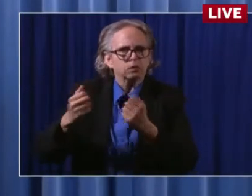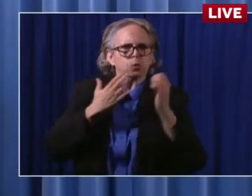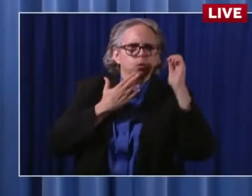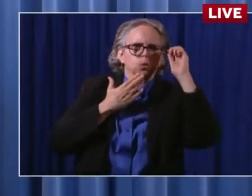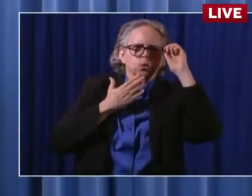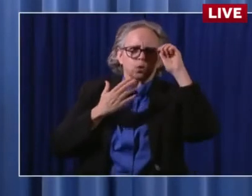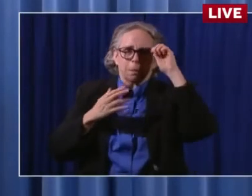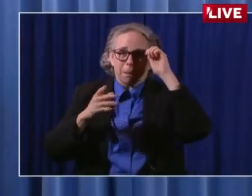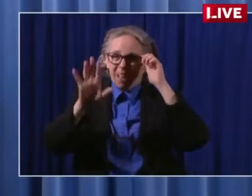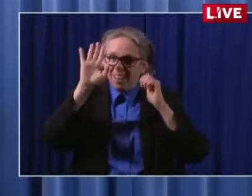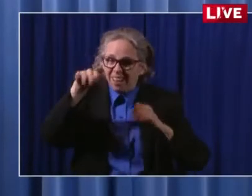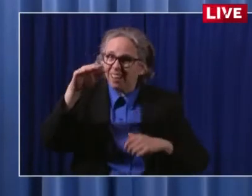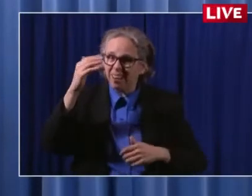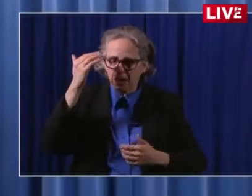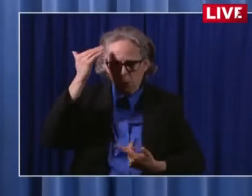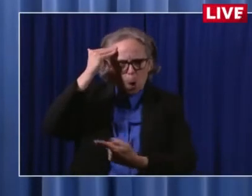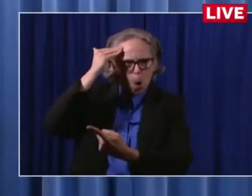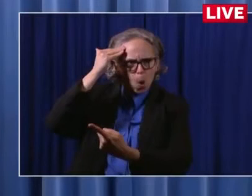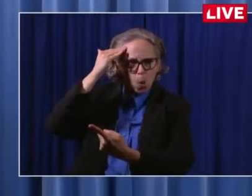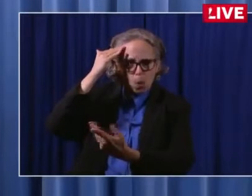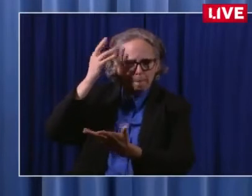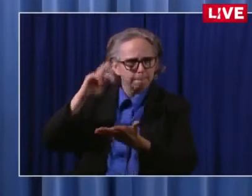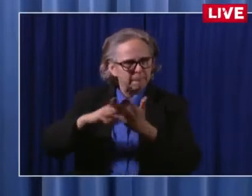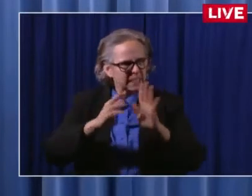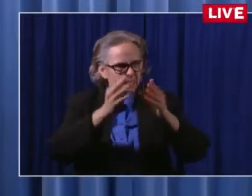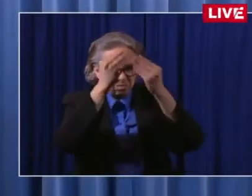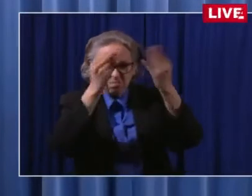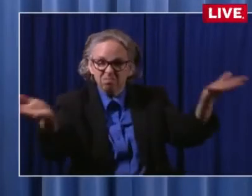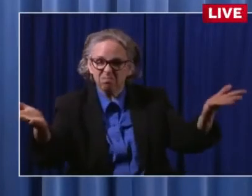WISH THE PERSON THE BEST AS THEY RECOVER.